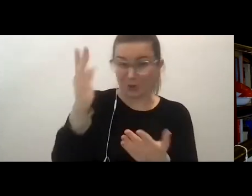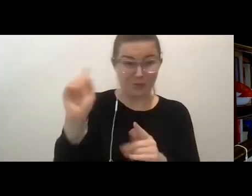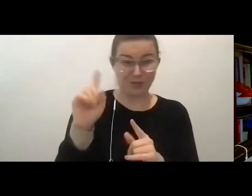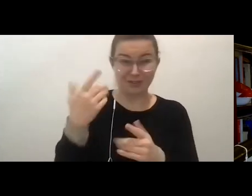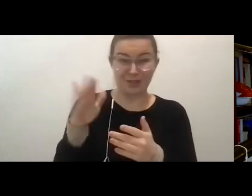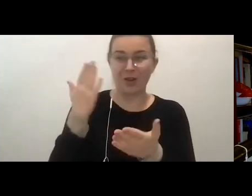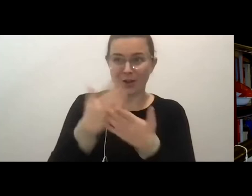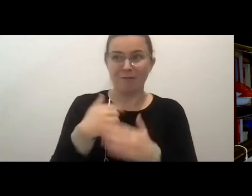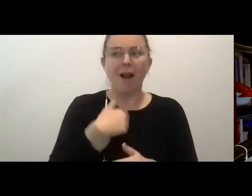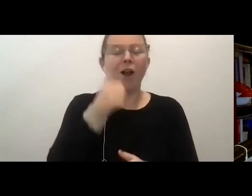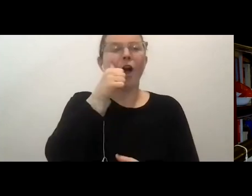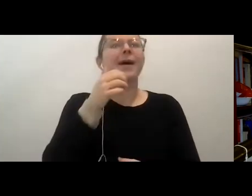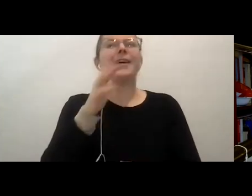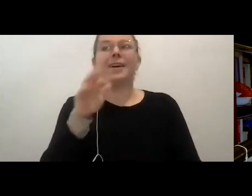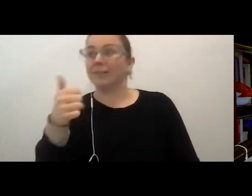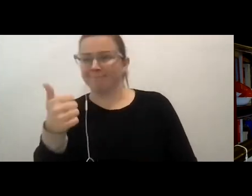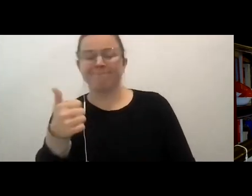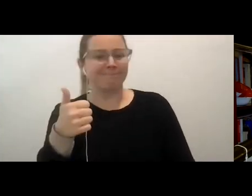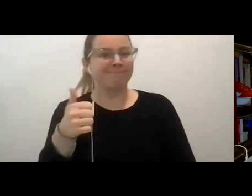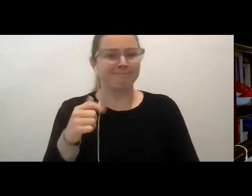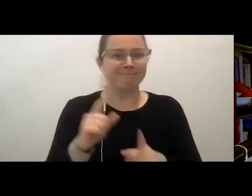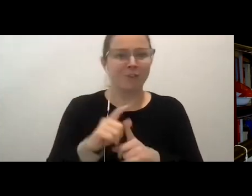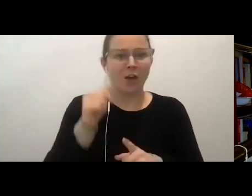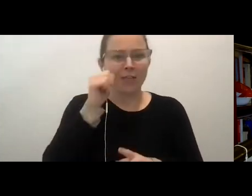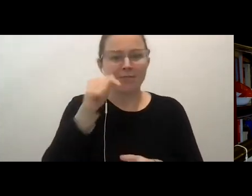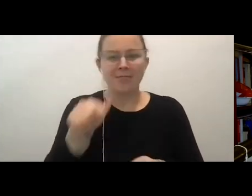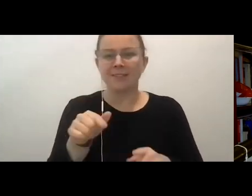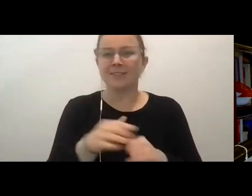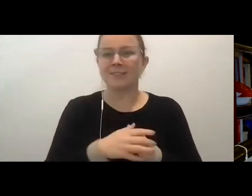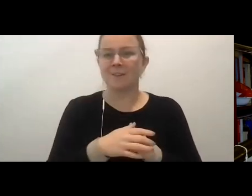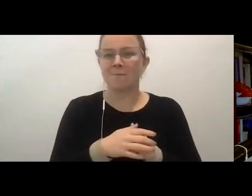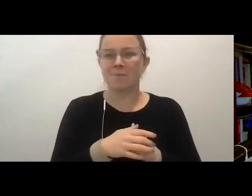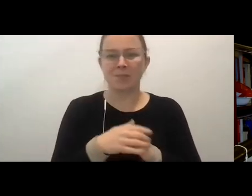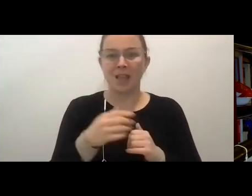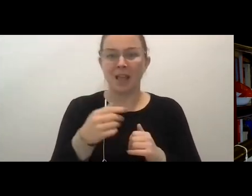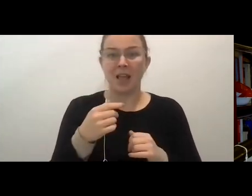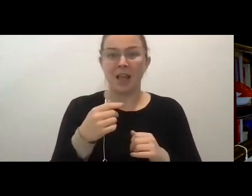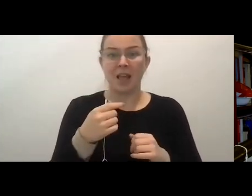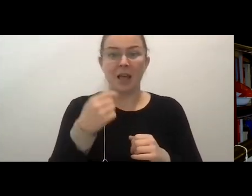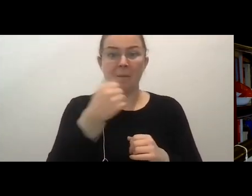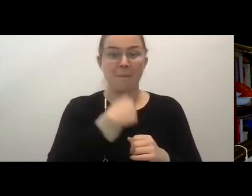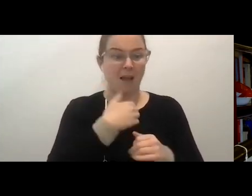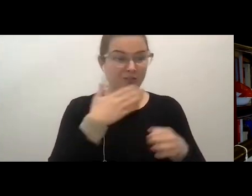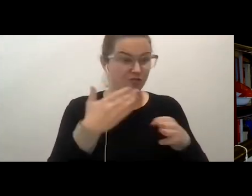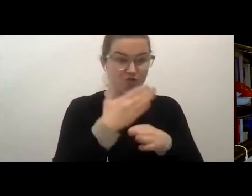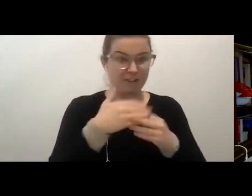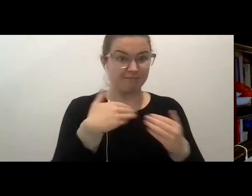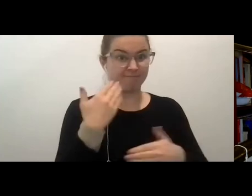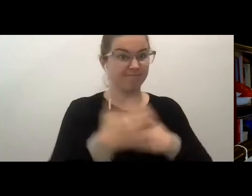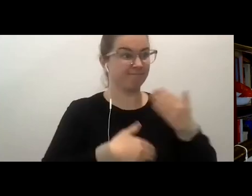And I even excelled at the sort of careers where you would never suspect with hearing loss.